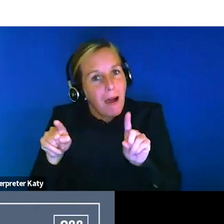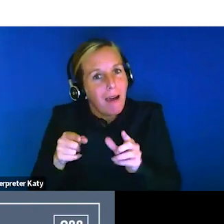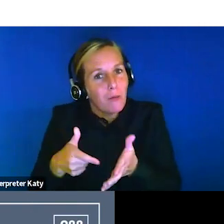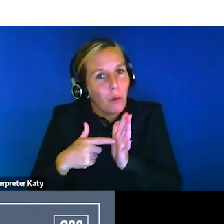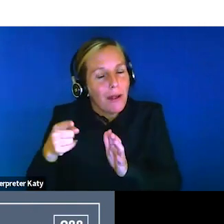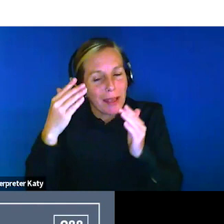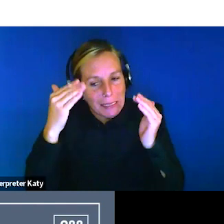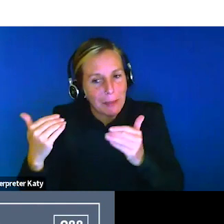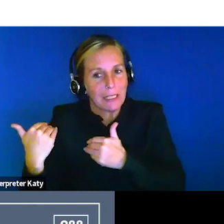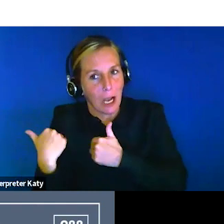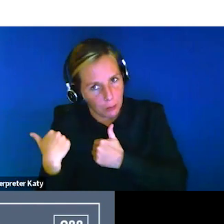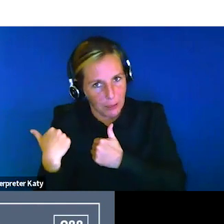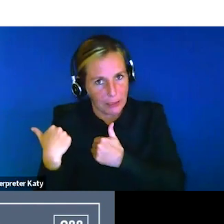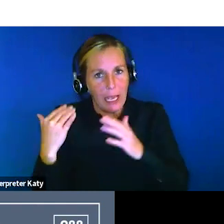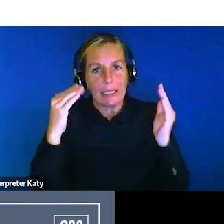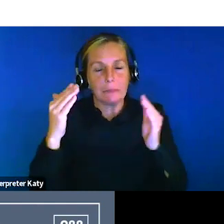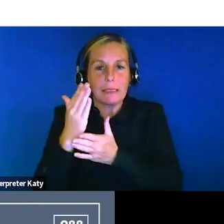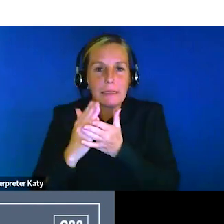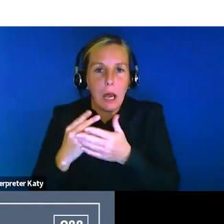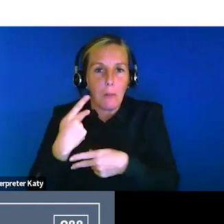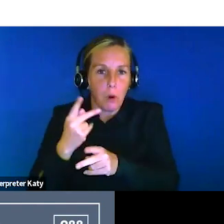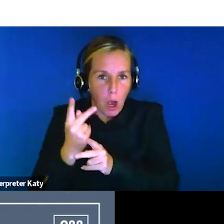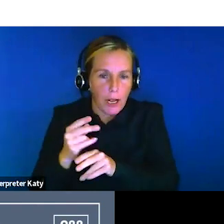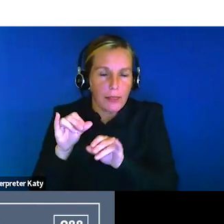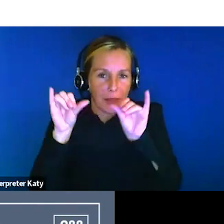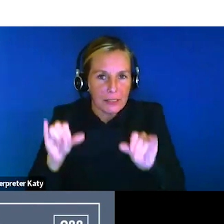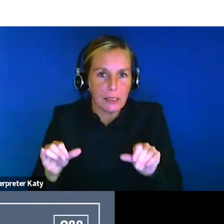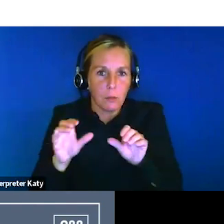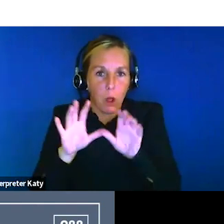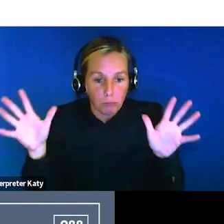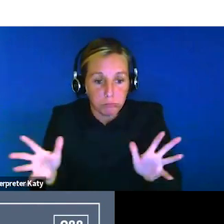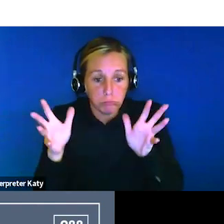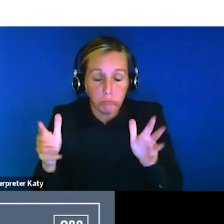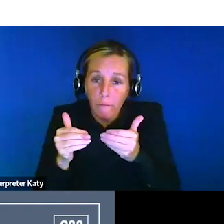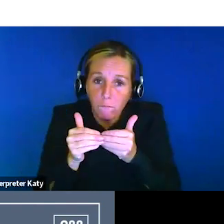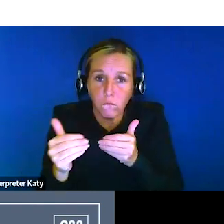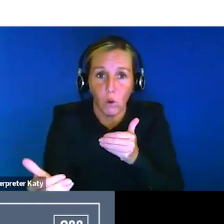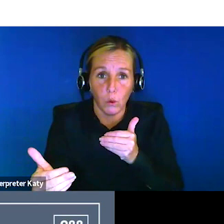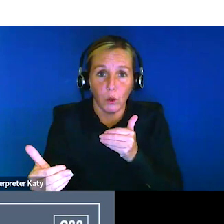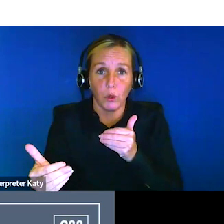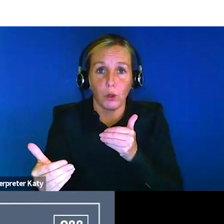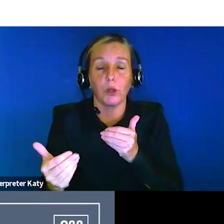some product that moves the system forward. So some kind of way that has to be built in